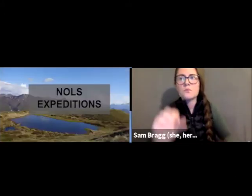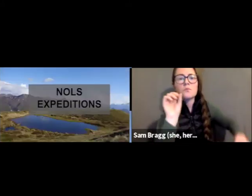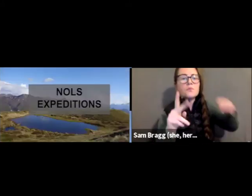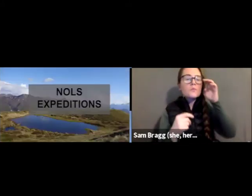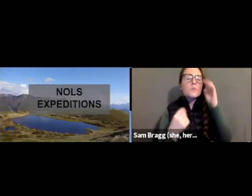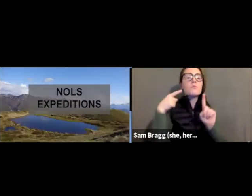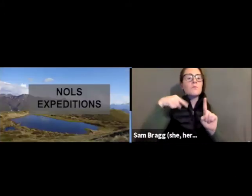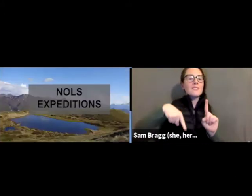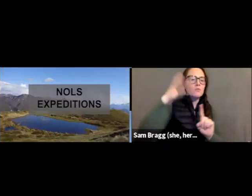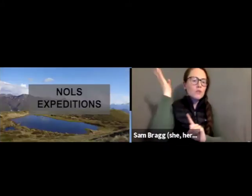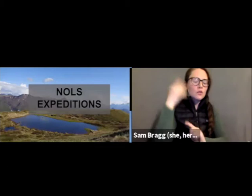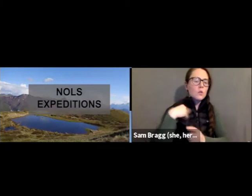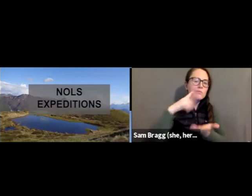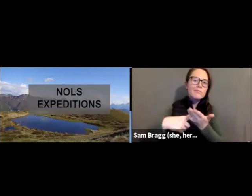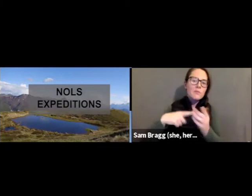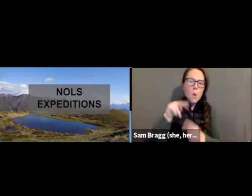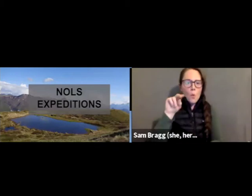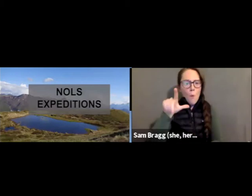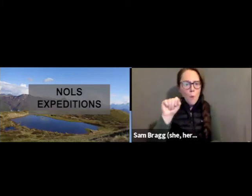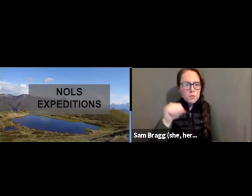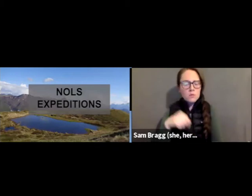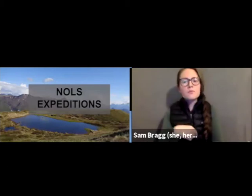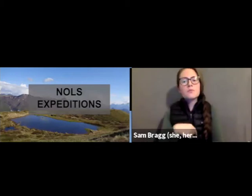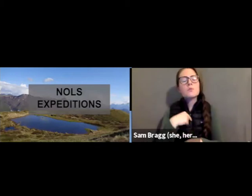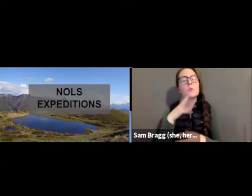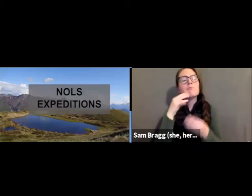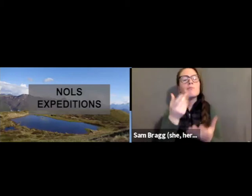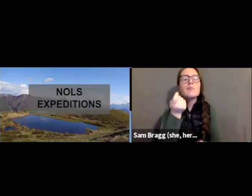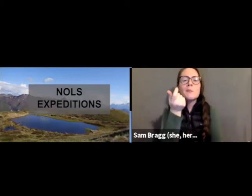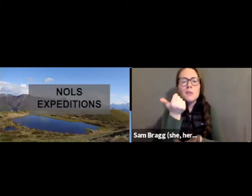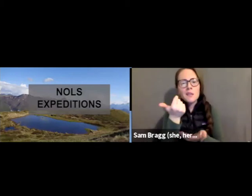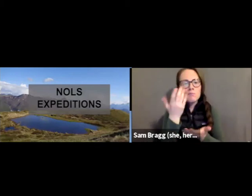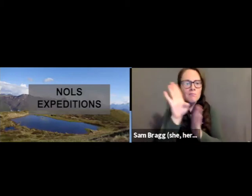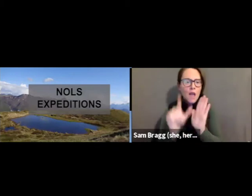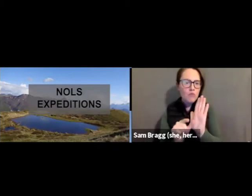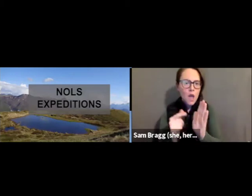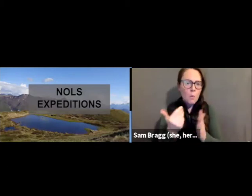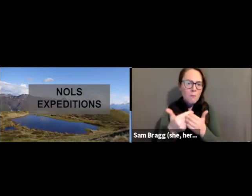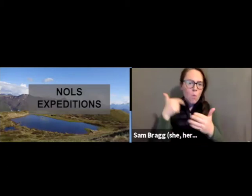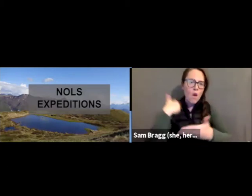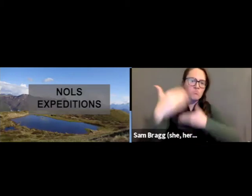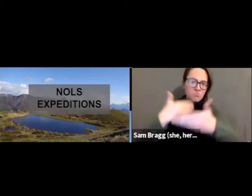The next slide here. So this presentation I'll be talking about my experience with NOLS. To give